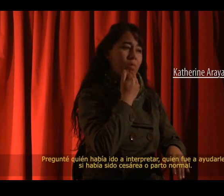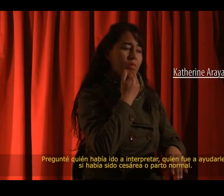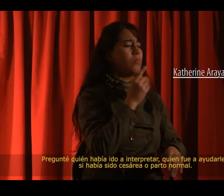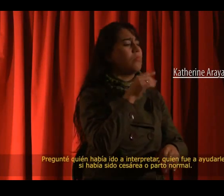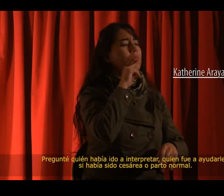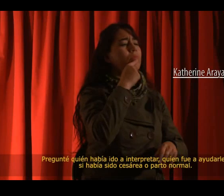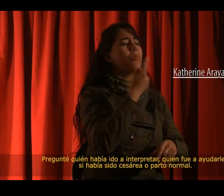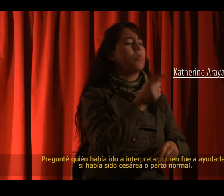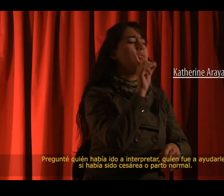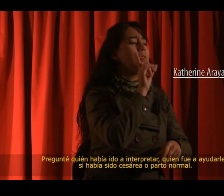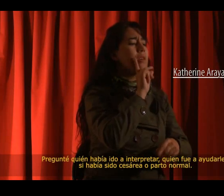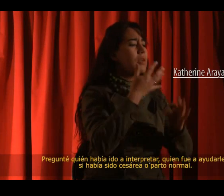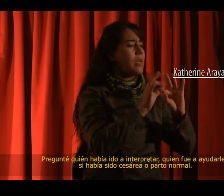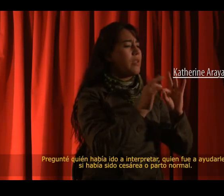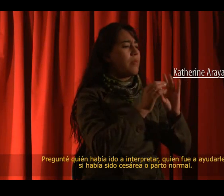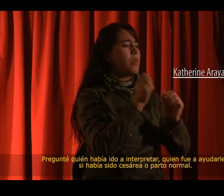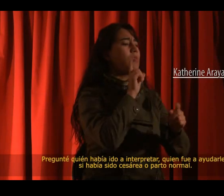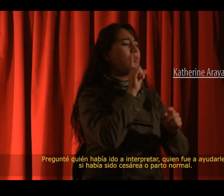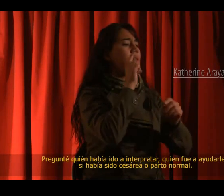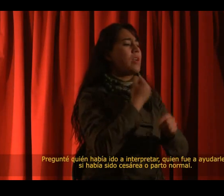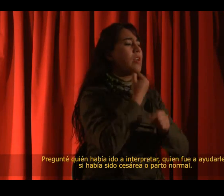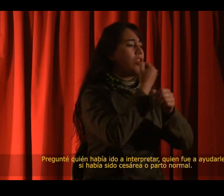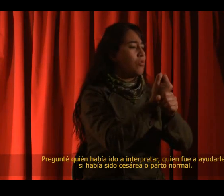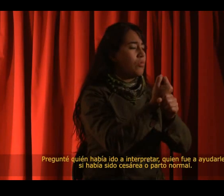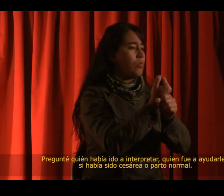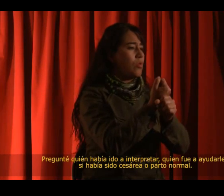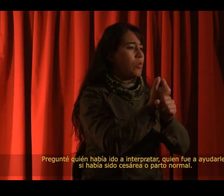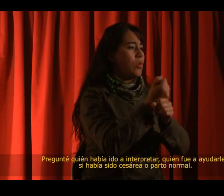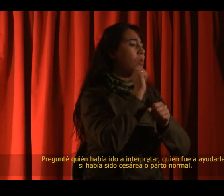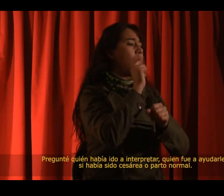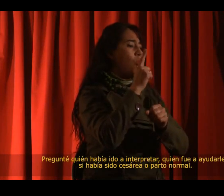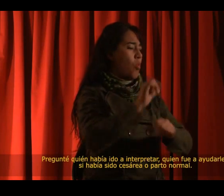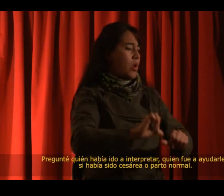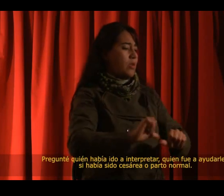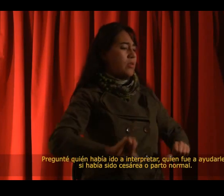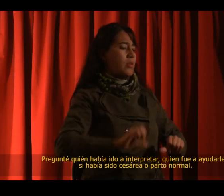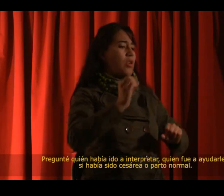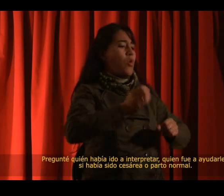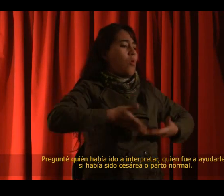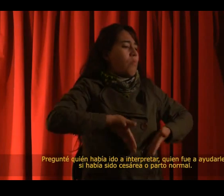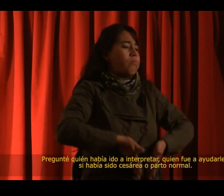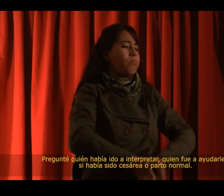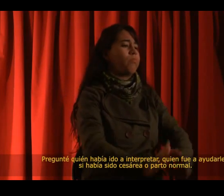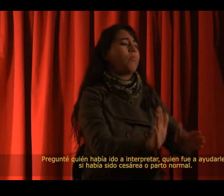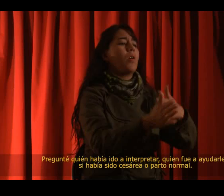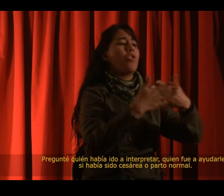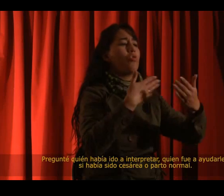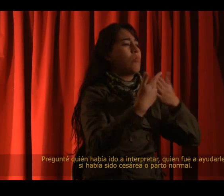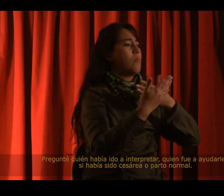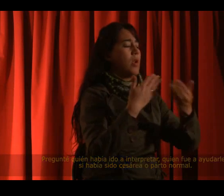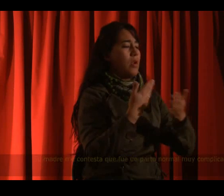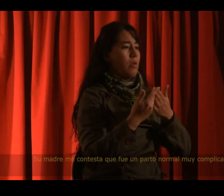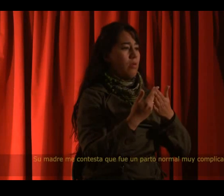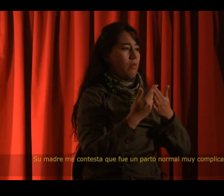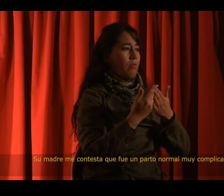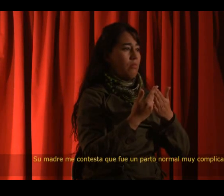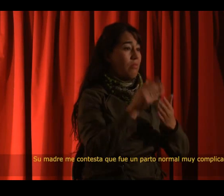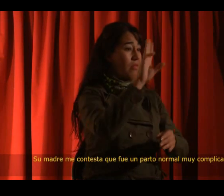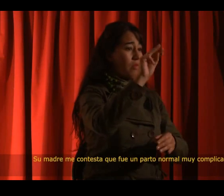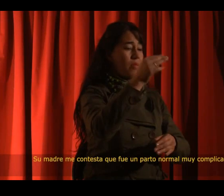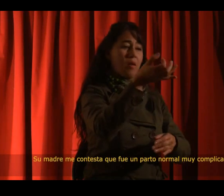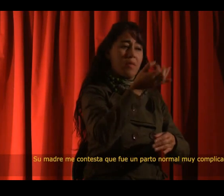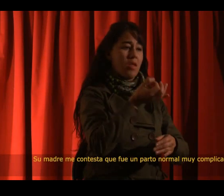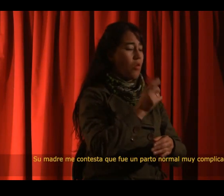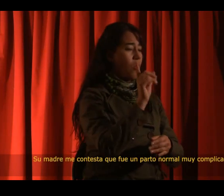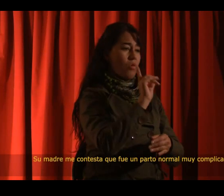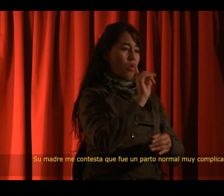I asked who was going to interpret – who was going to help her. I asked if the birth had been through caesarean section or through natural birth.